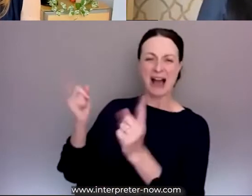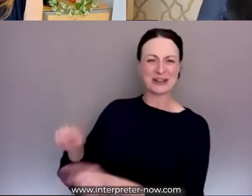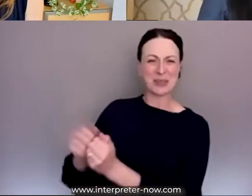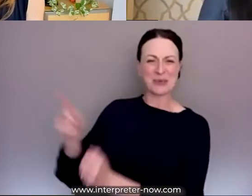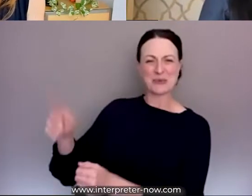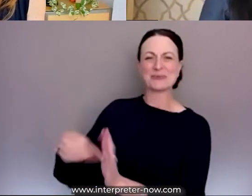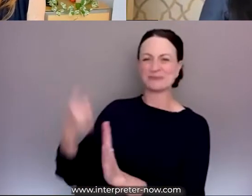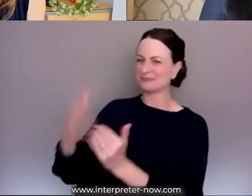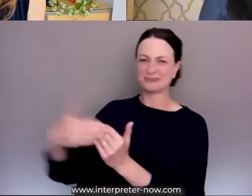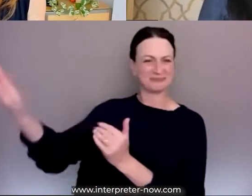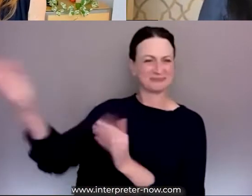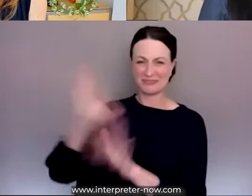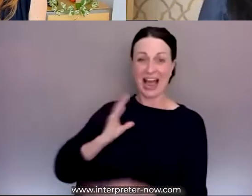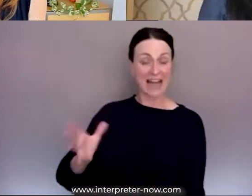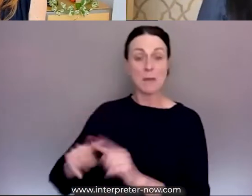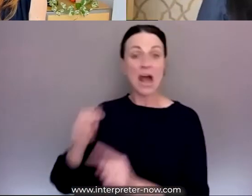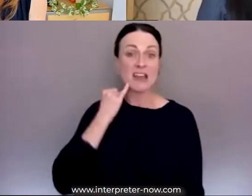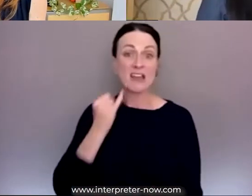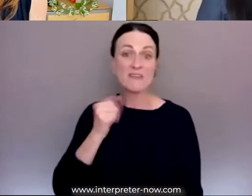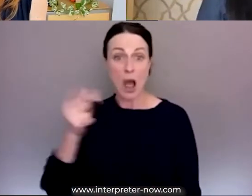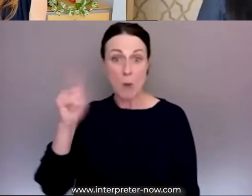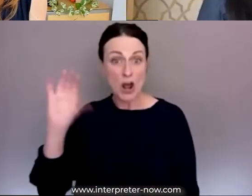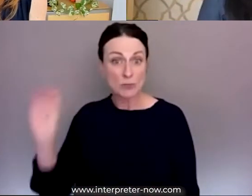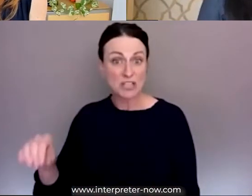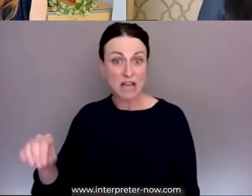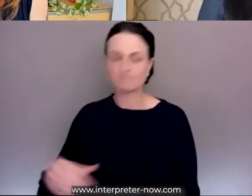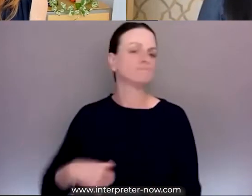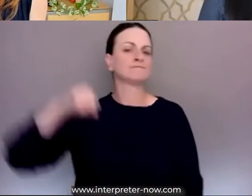And when we do that, we get nothing done. Who suffers?